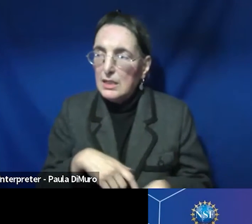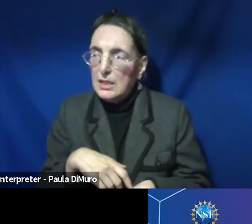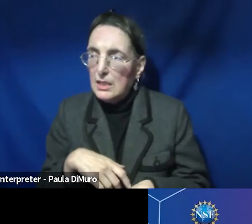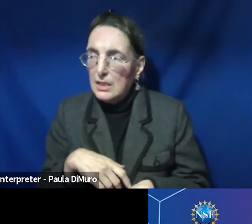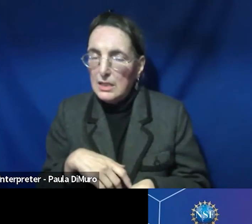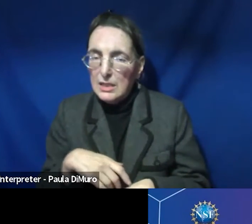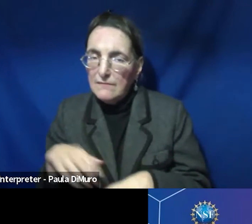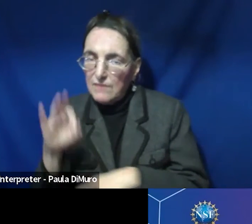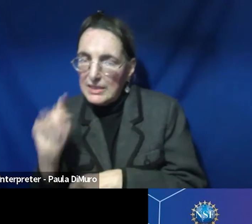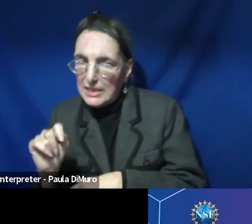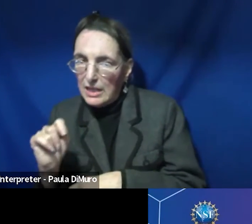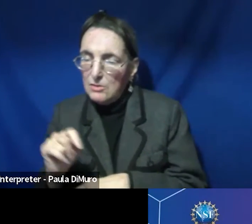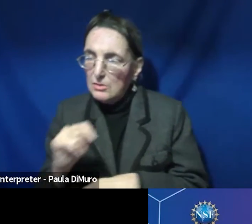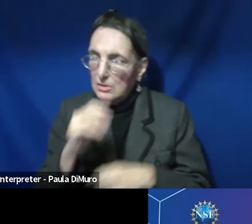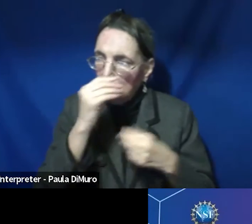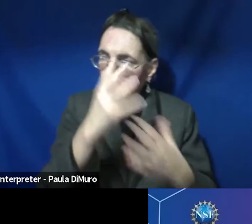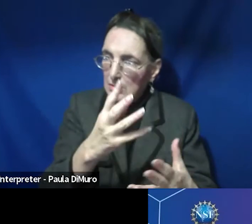Jeremy Leffler: It's an anonymous attendee. Stephanie Yee: Okay.